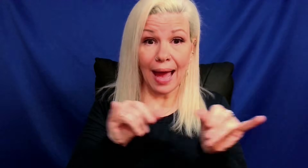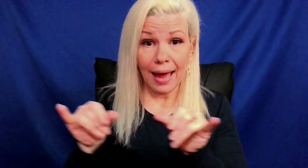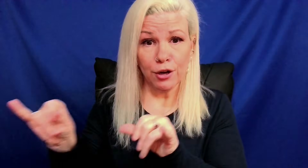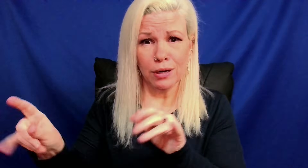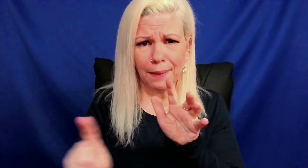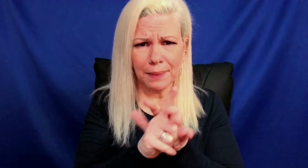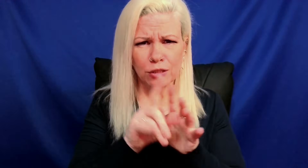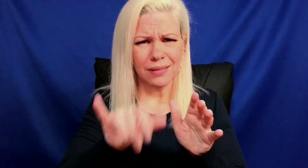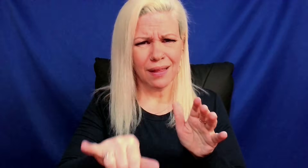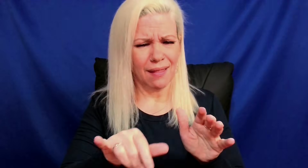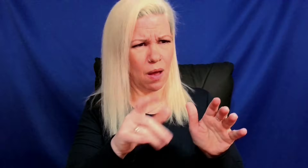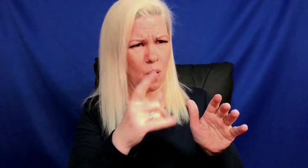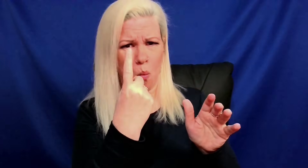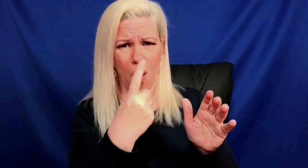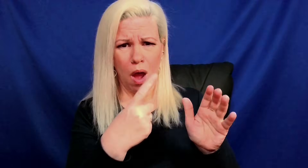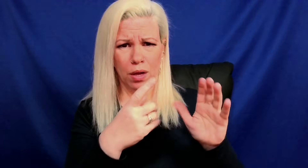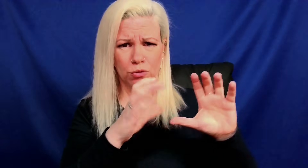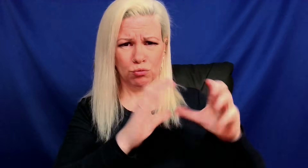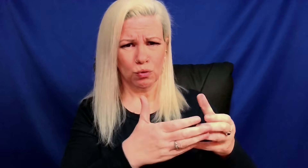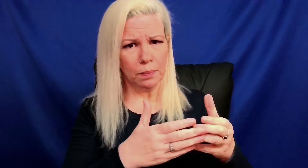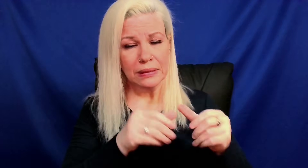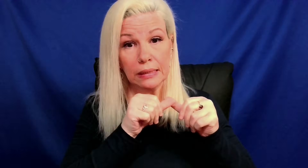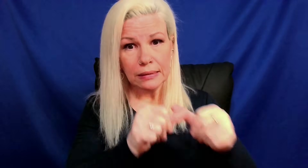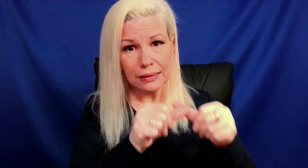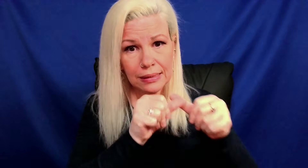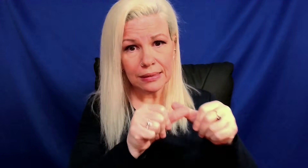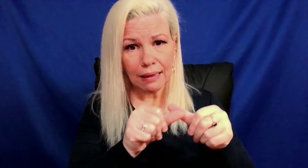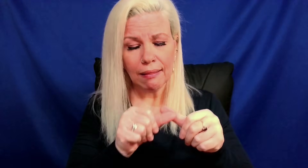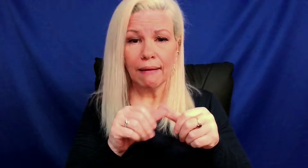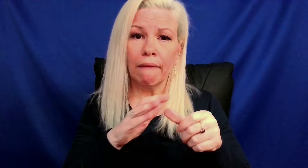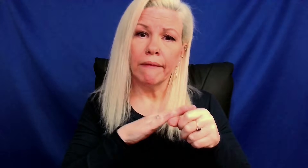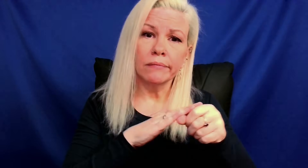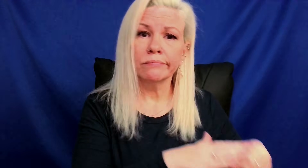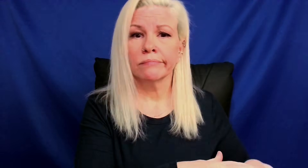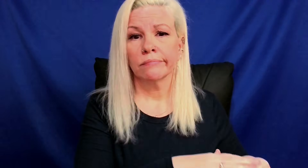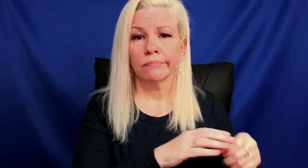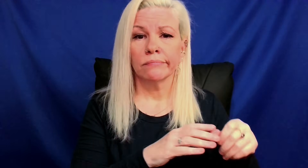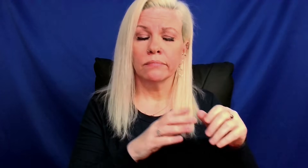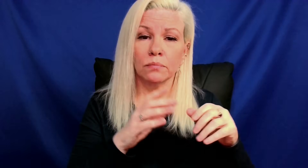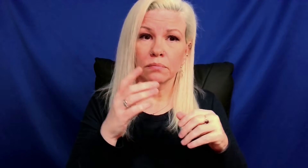is consistently disadvantaged in ways not related to job performance,